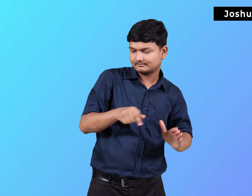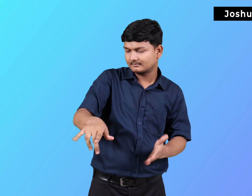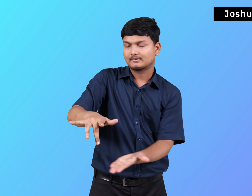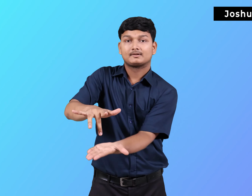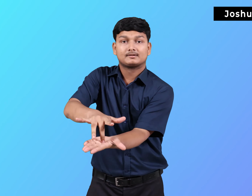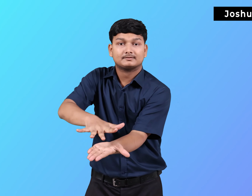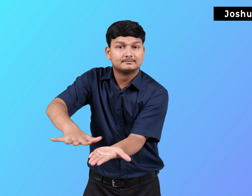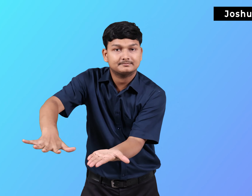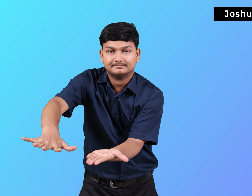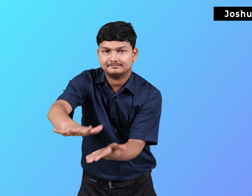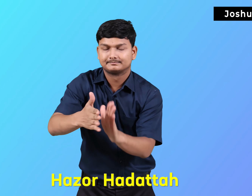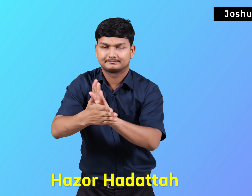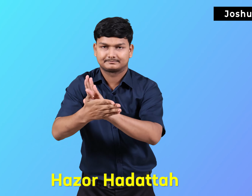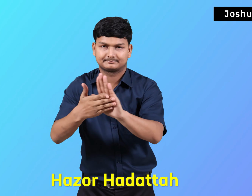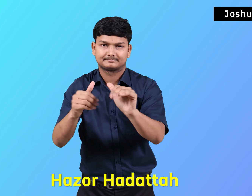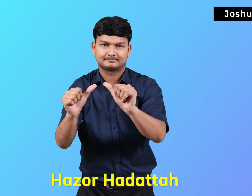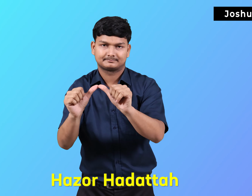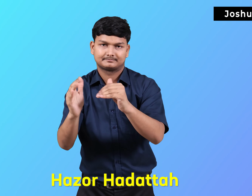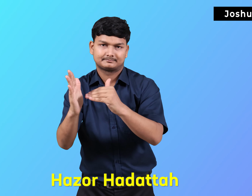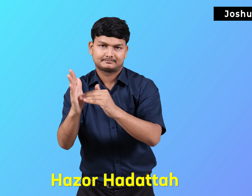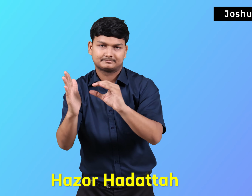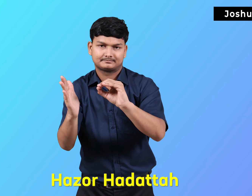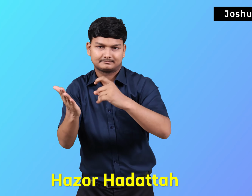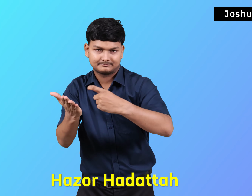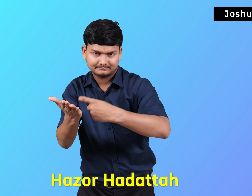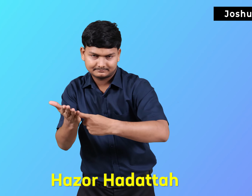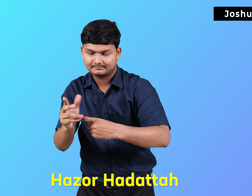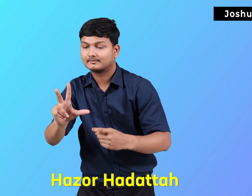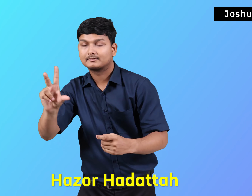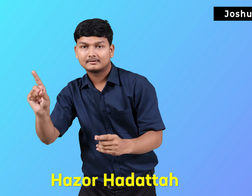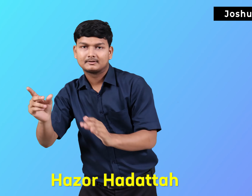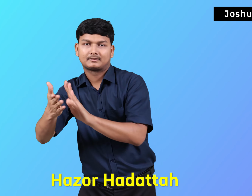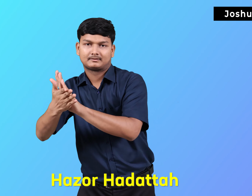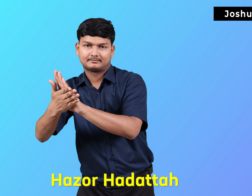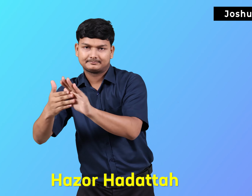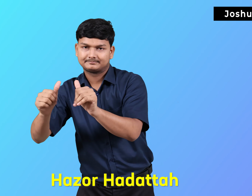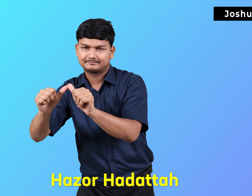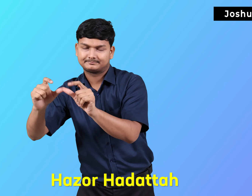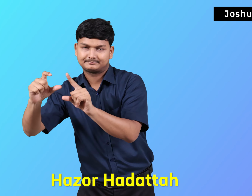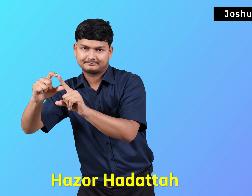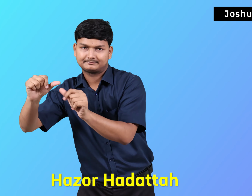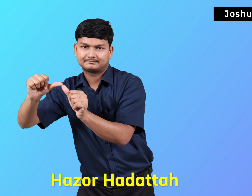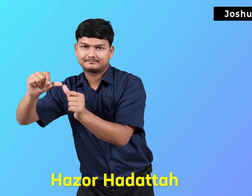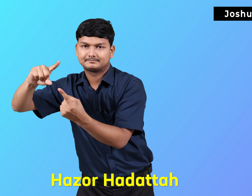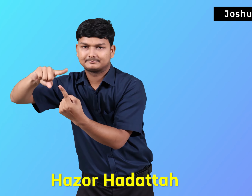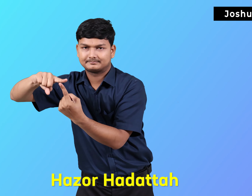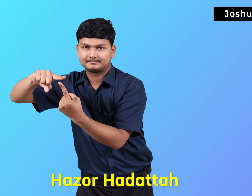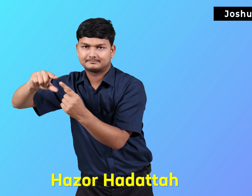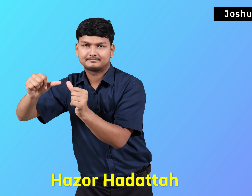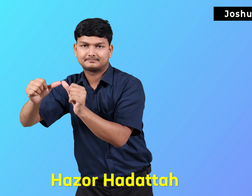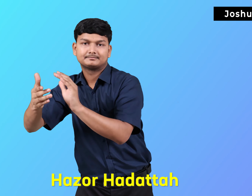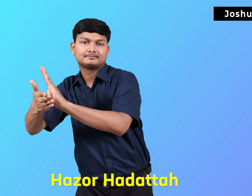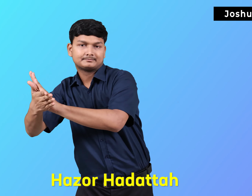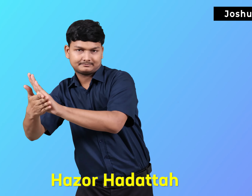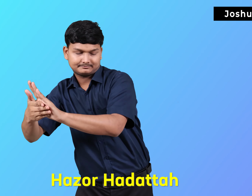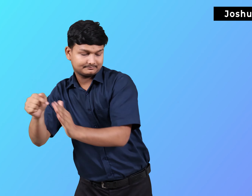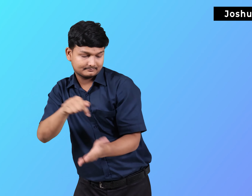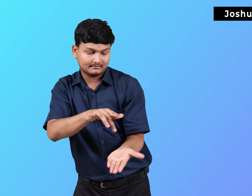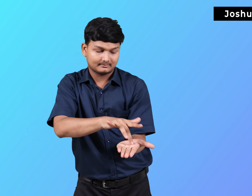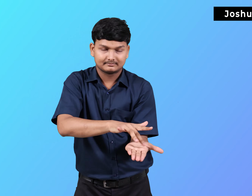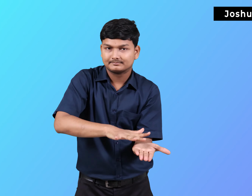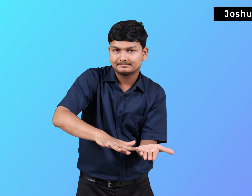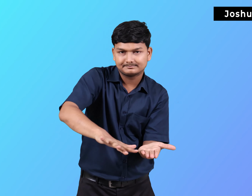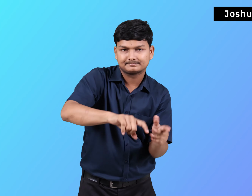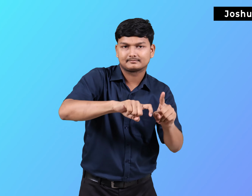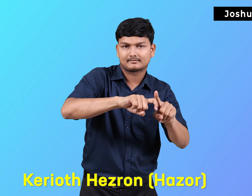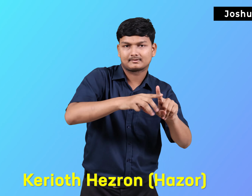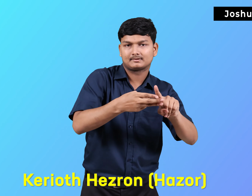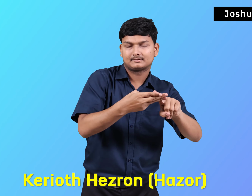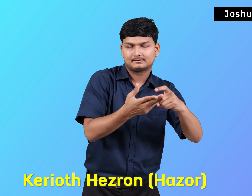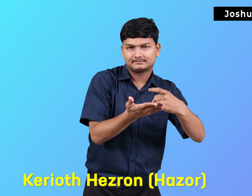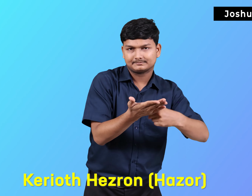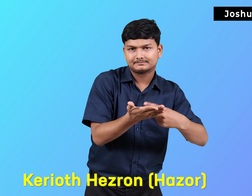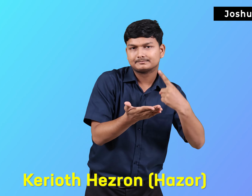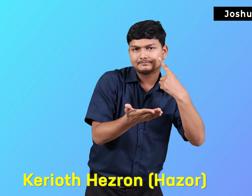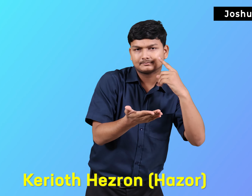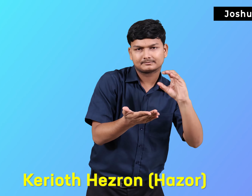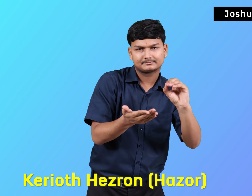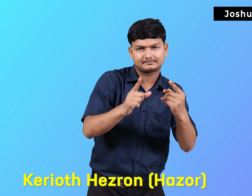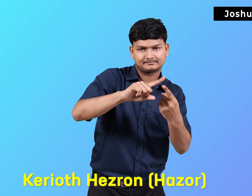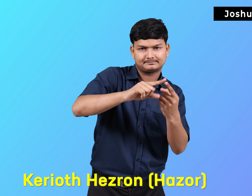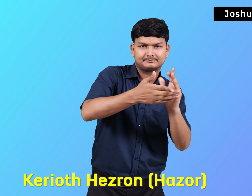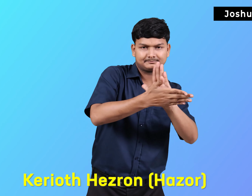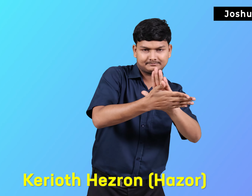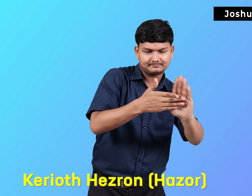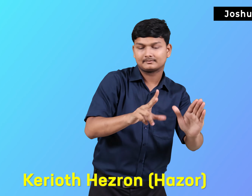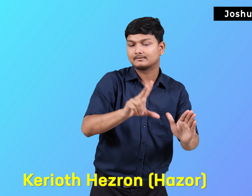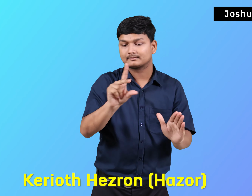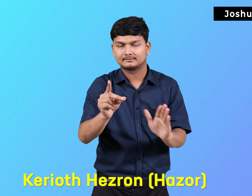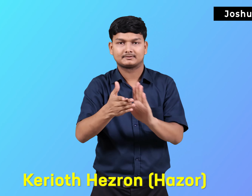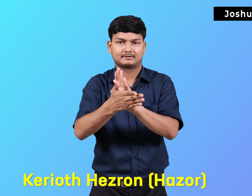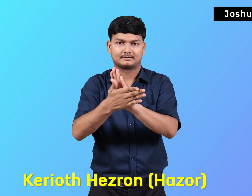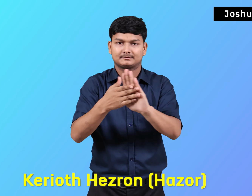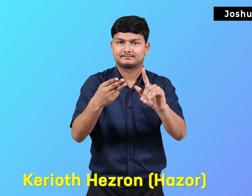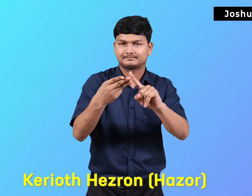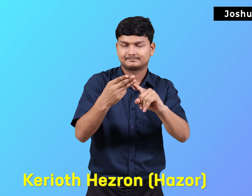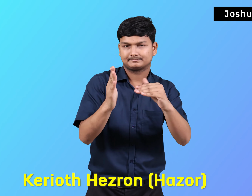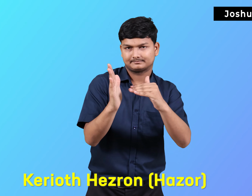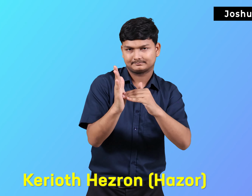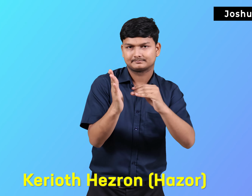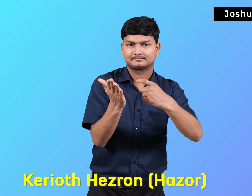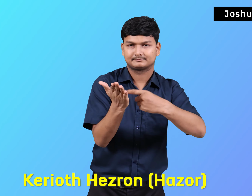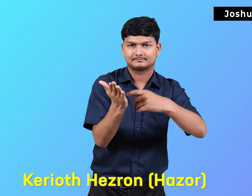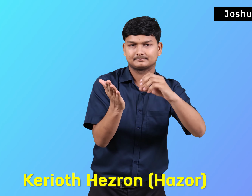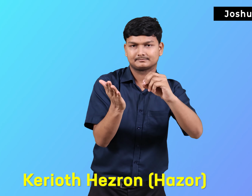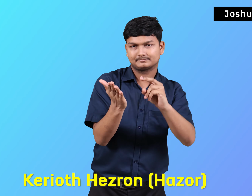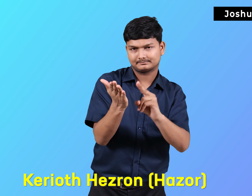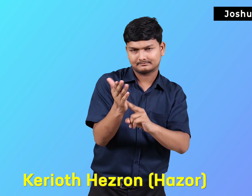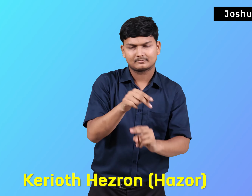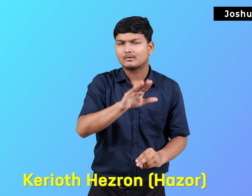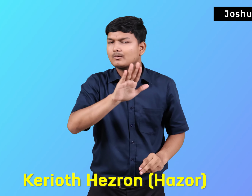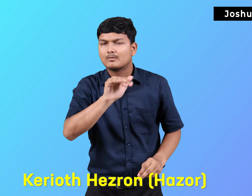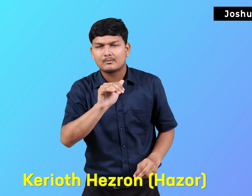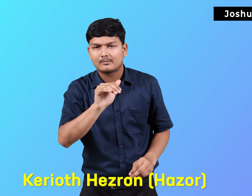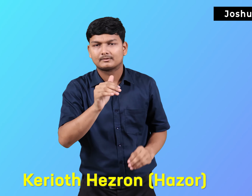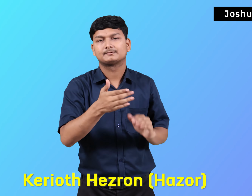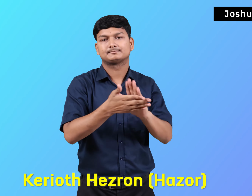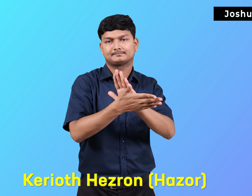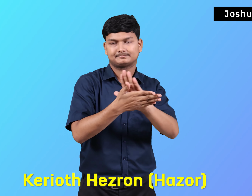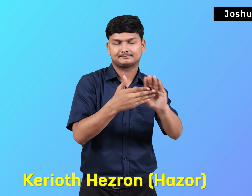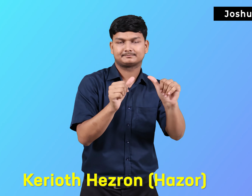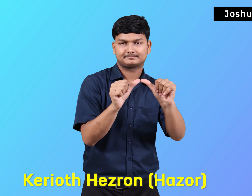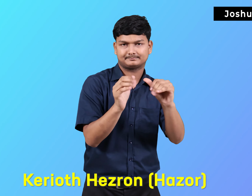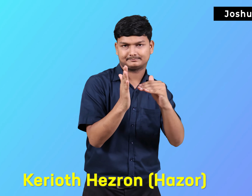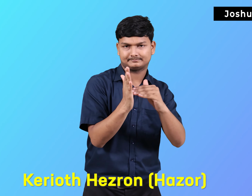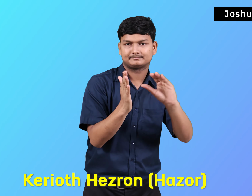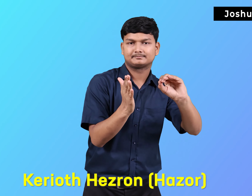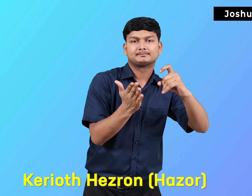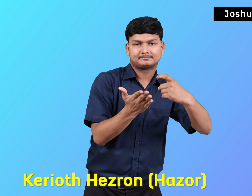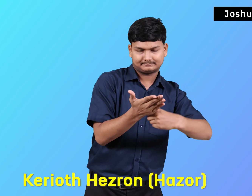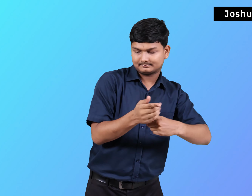Hazor Hadattah, Kerioth Hezron (Hazor),